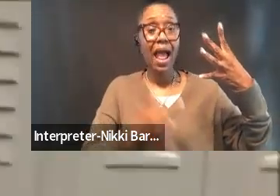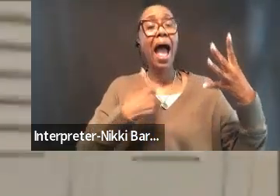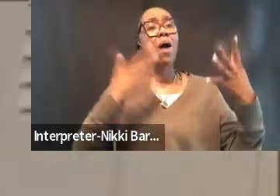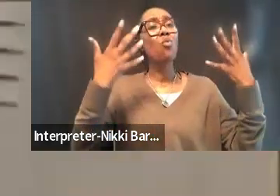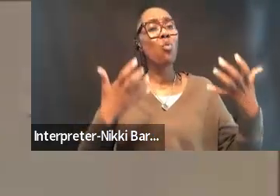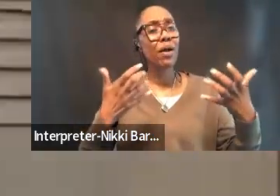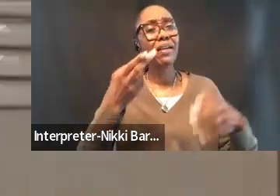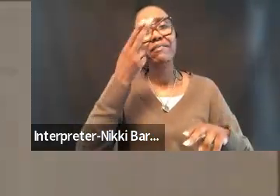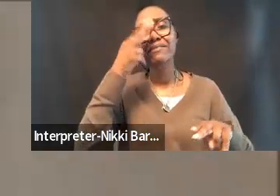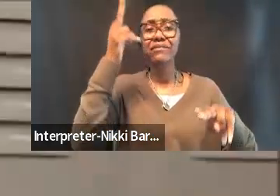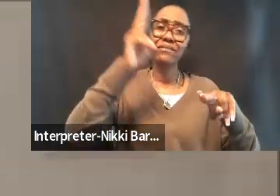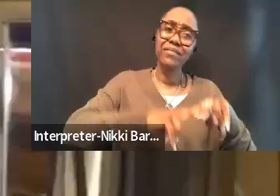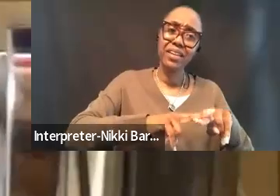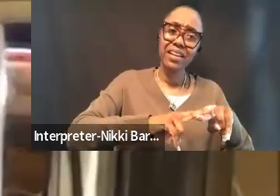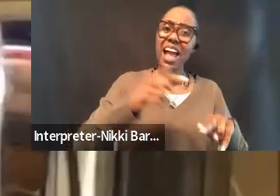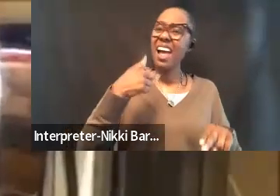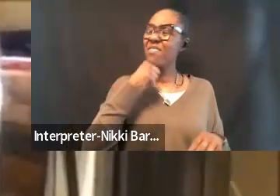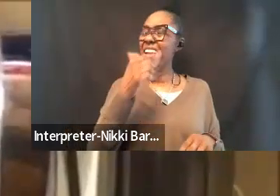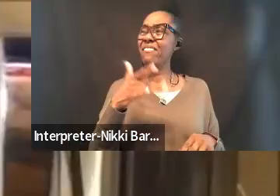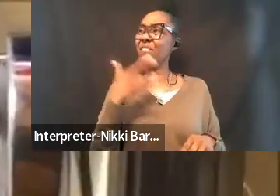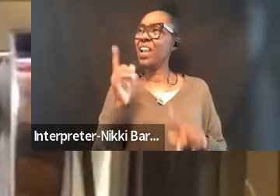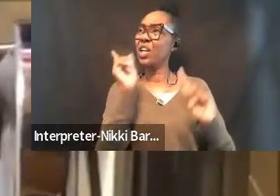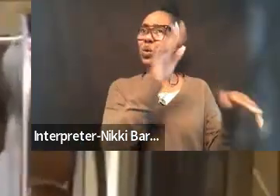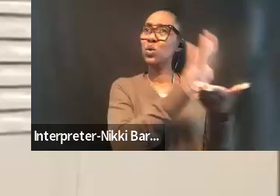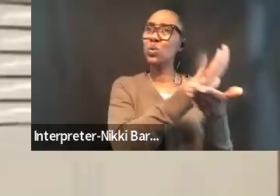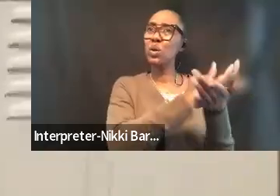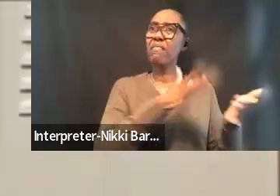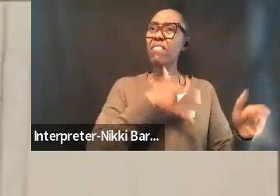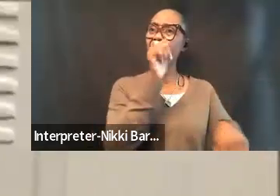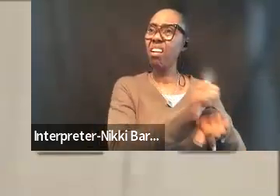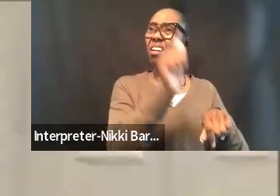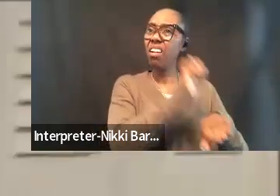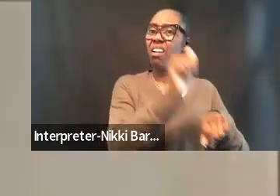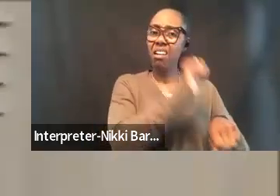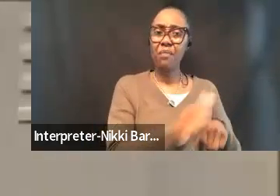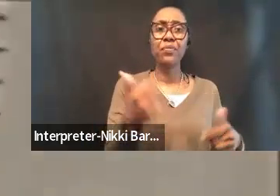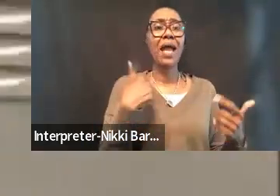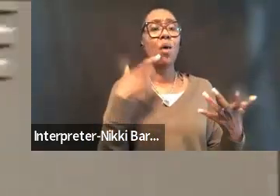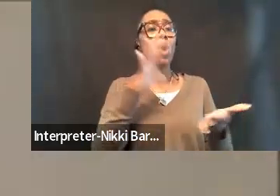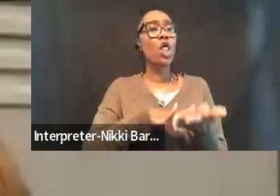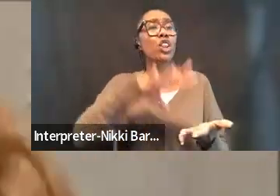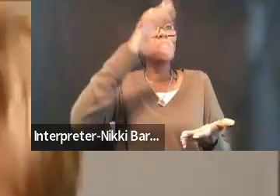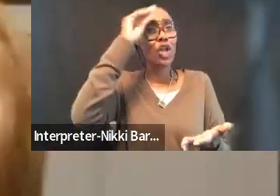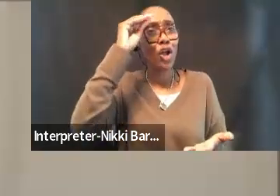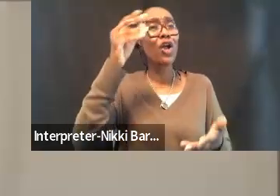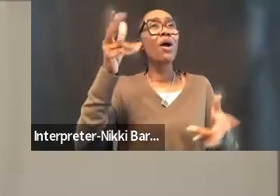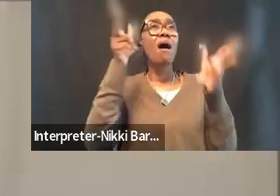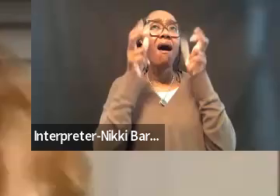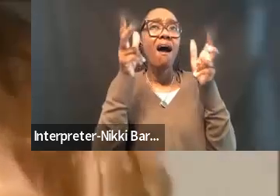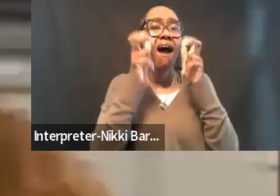At school to feel like a chore. Yeah, but after those at home I want learning to be fun if he follows that one through 3.